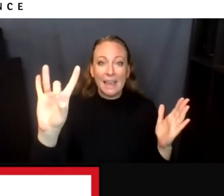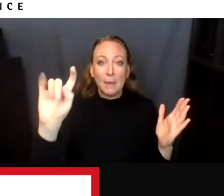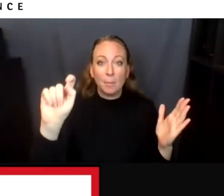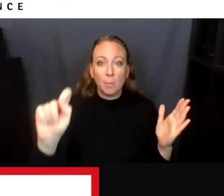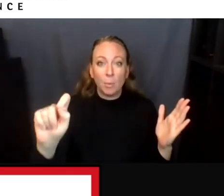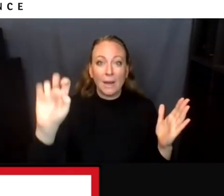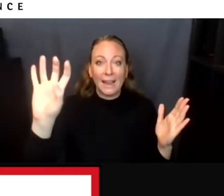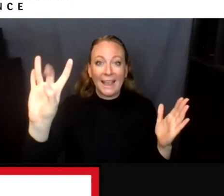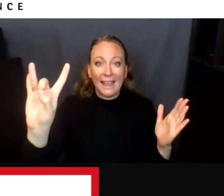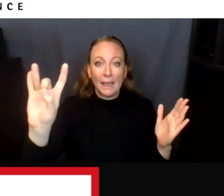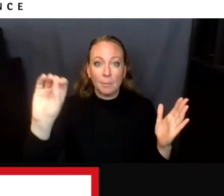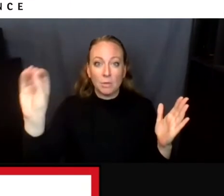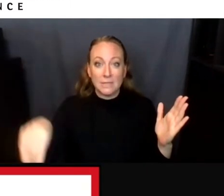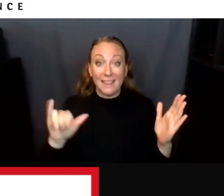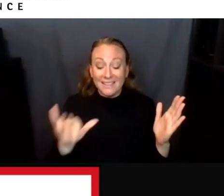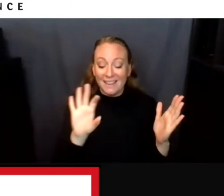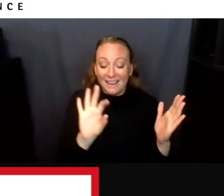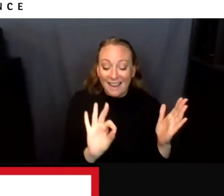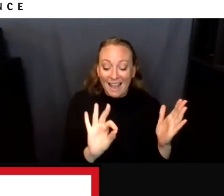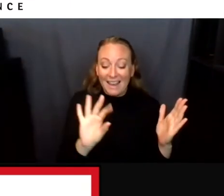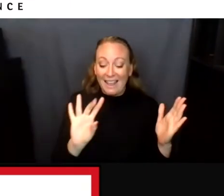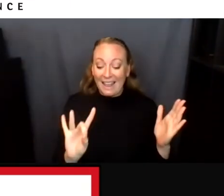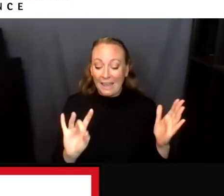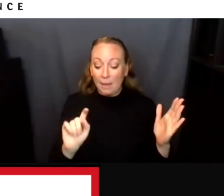that's 98.8,